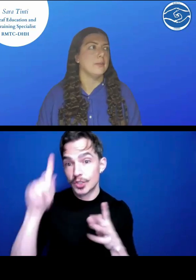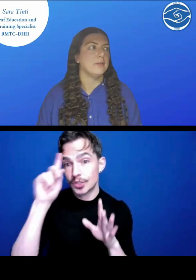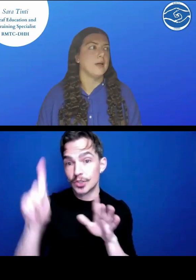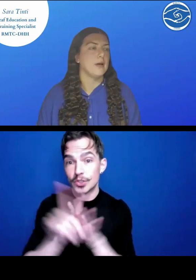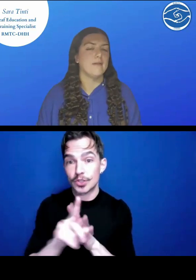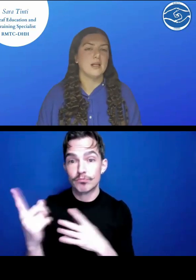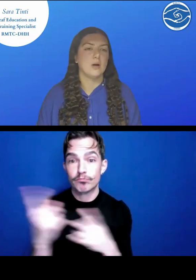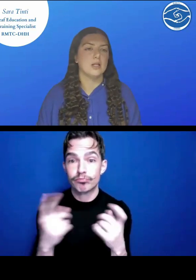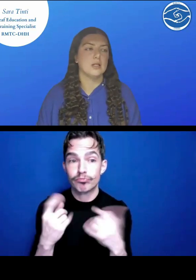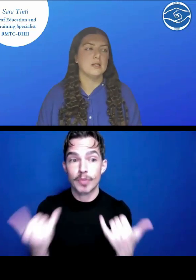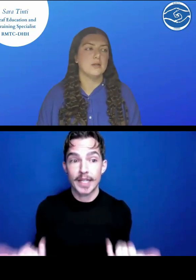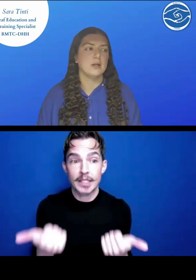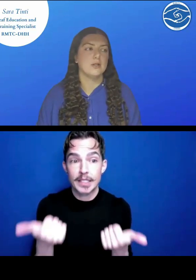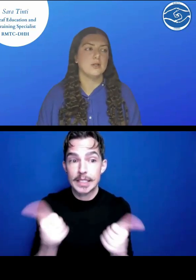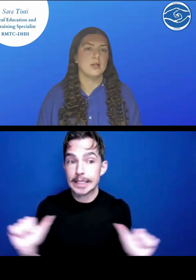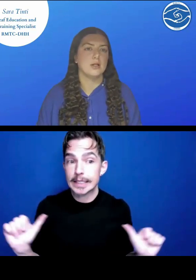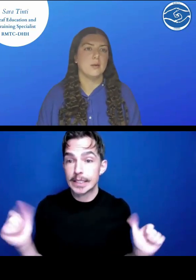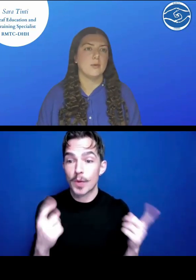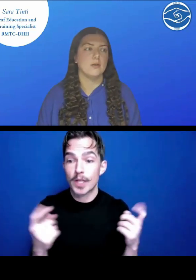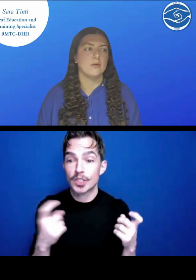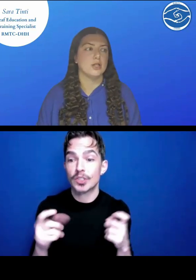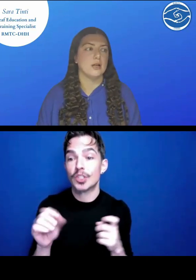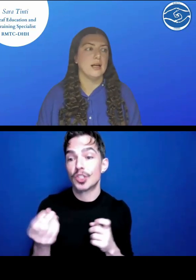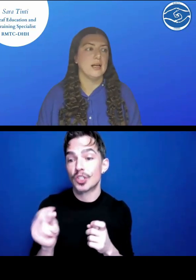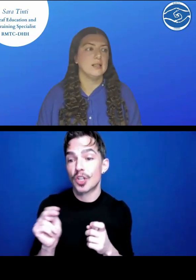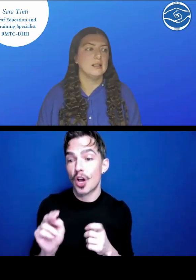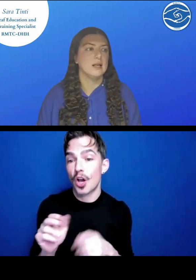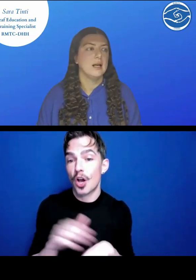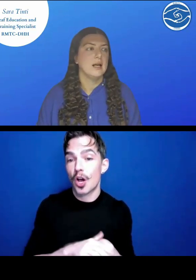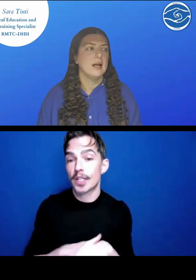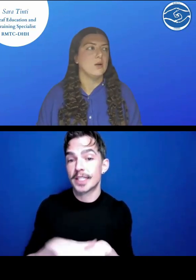if you have any questions, you can turn on your camera and raise your hand